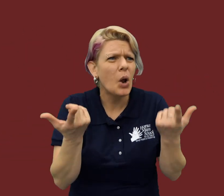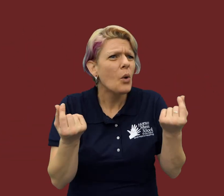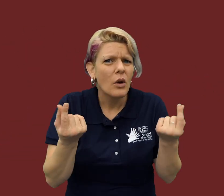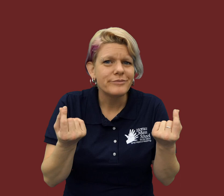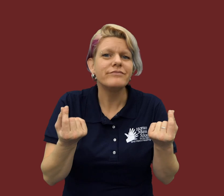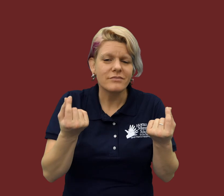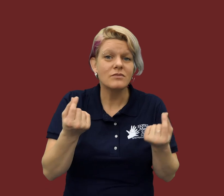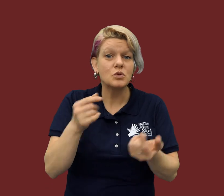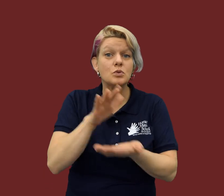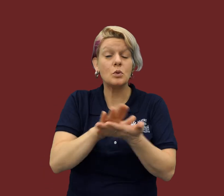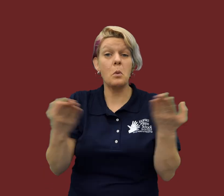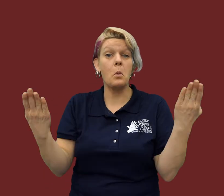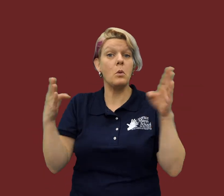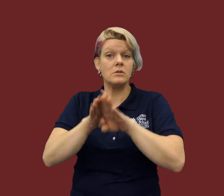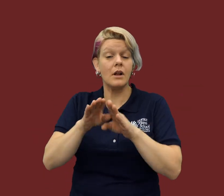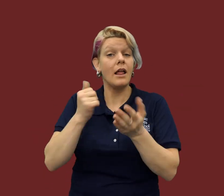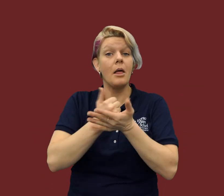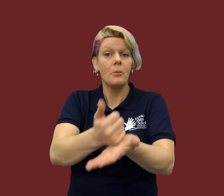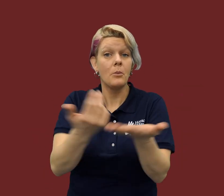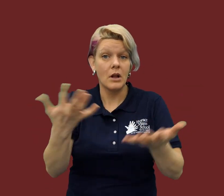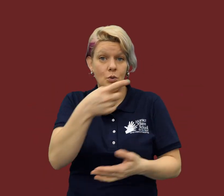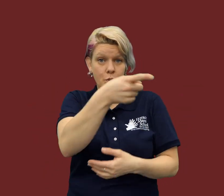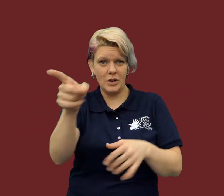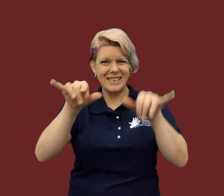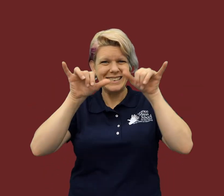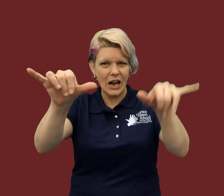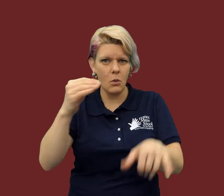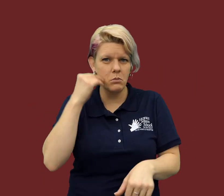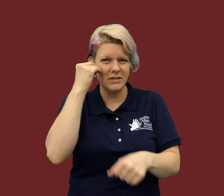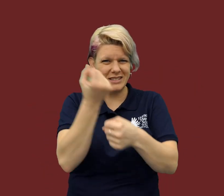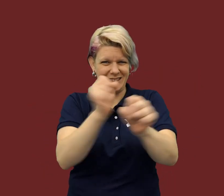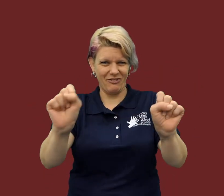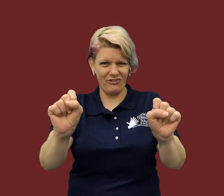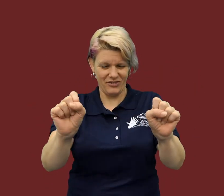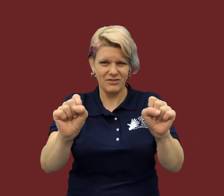so everyone can stay at home and be safe at home. This way we can avoid transmitting the